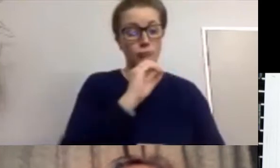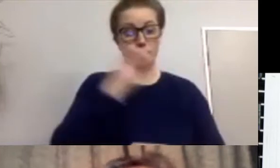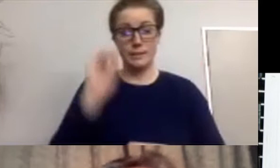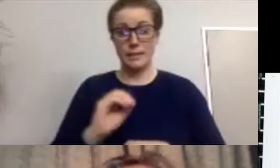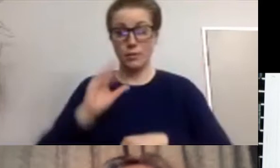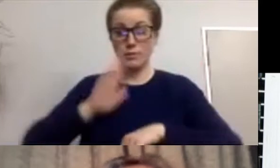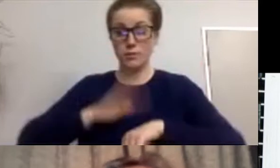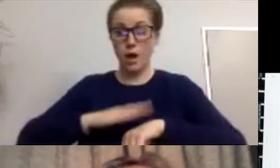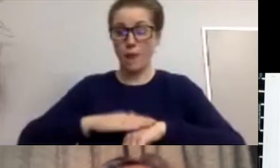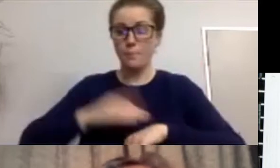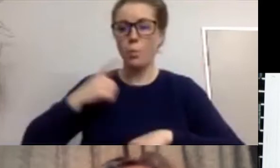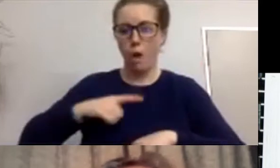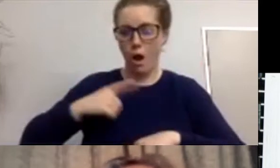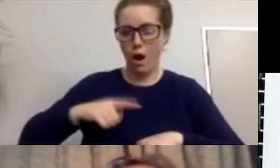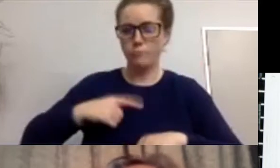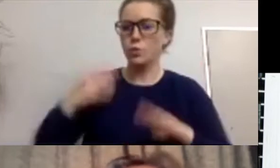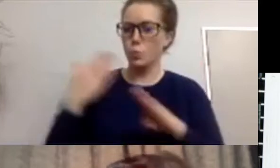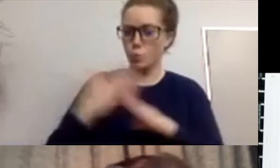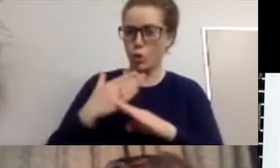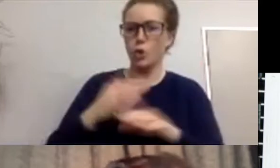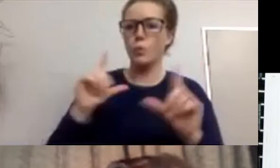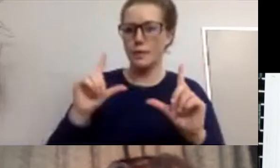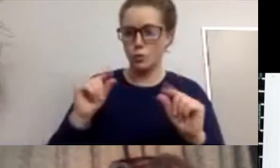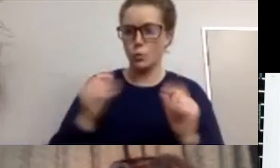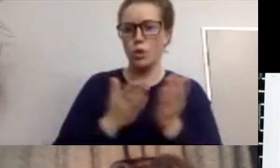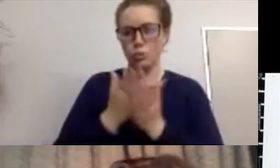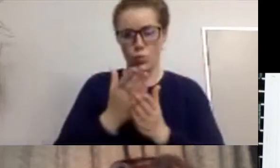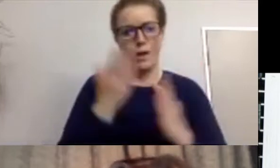because of the work we do in accessibility and in education.